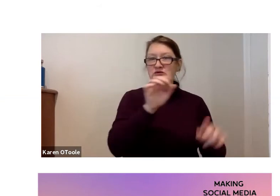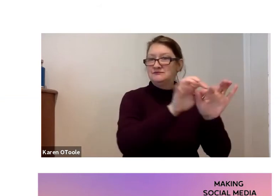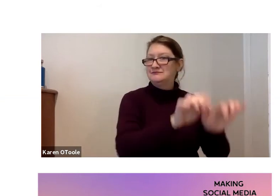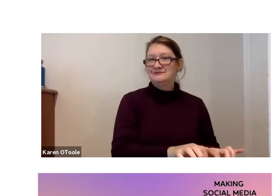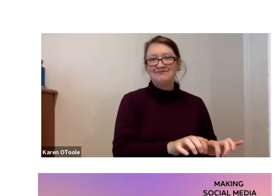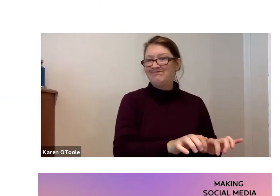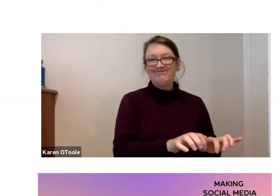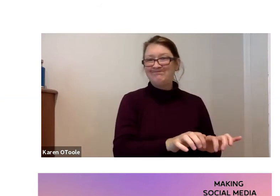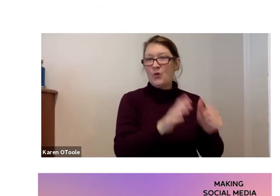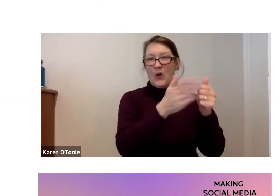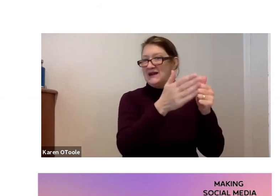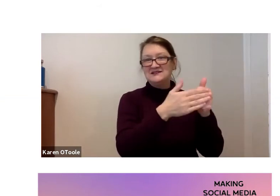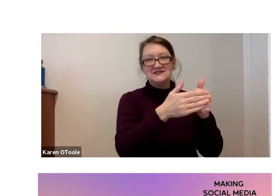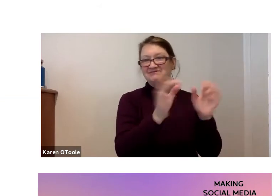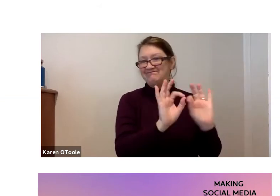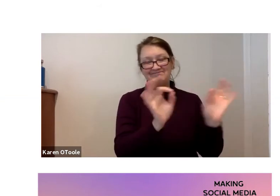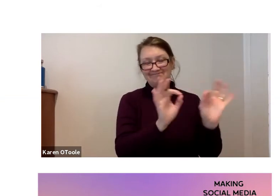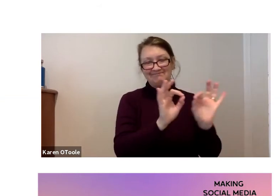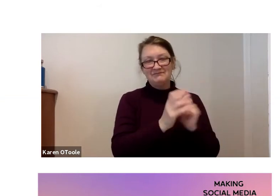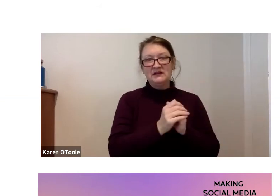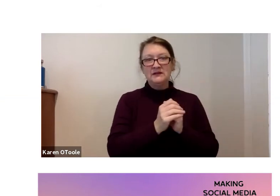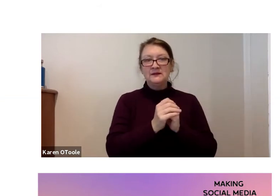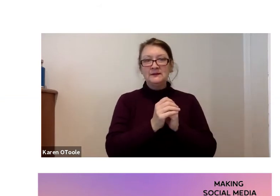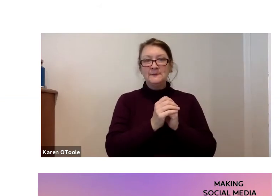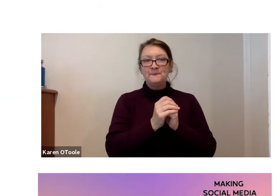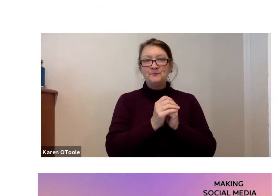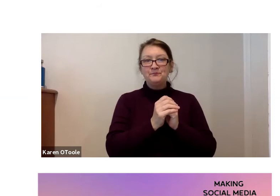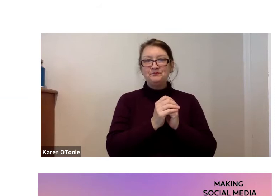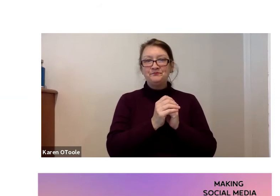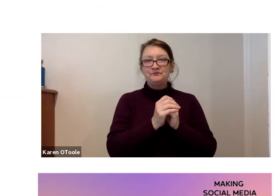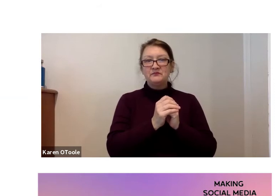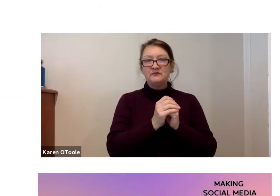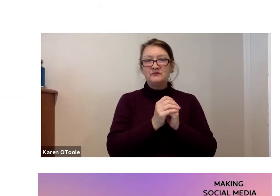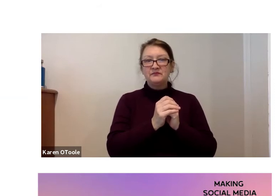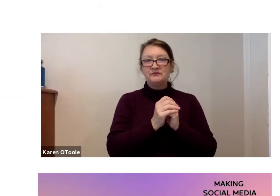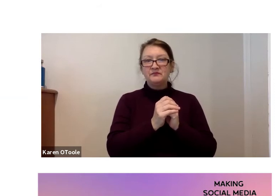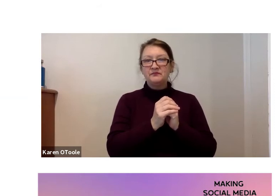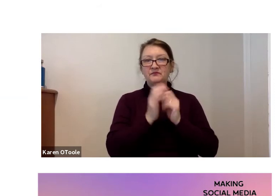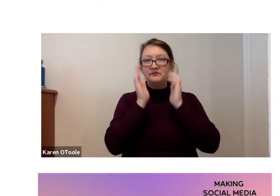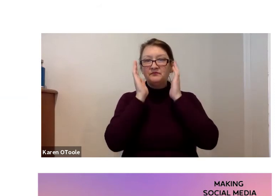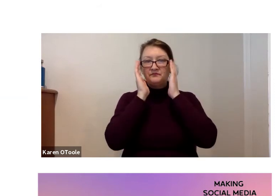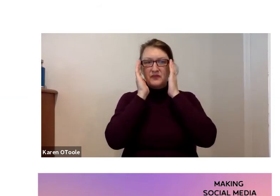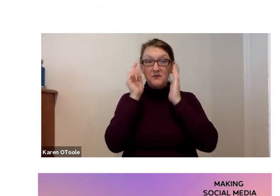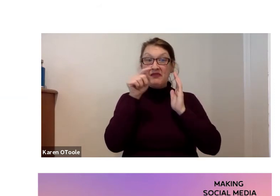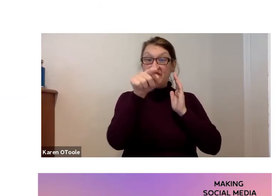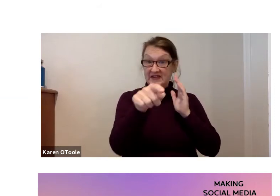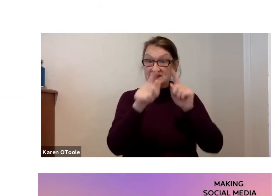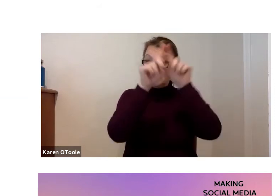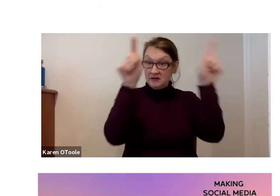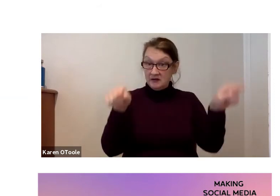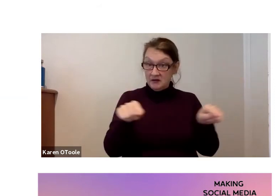So it sort of breaks down how they tell you to add alt text.